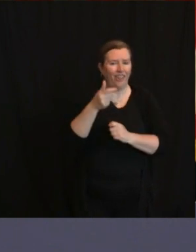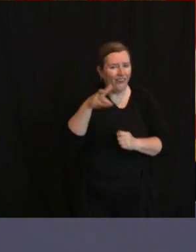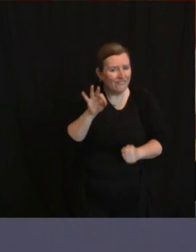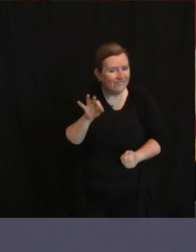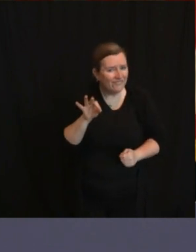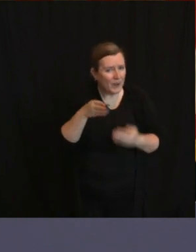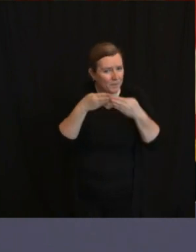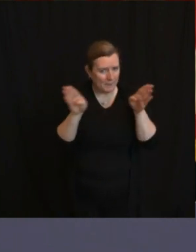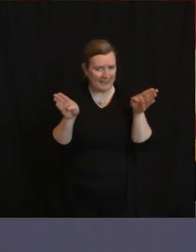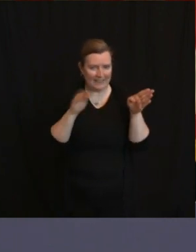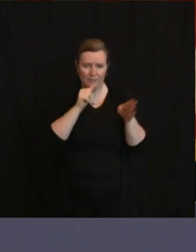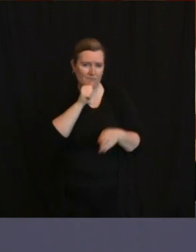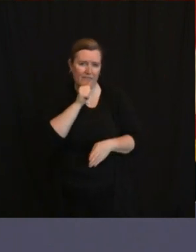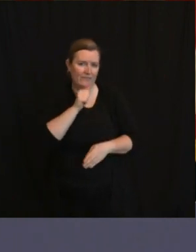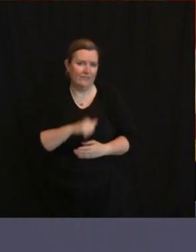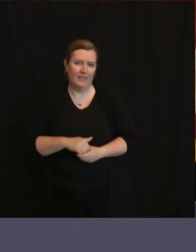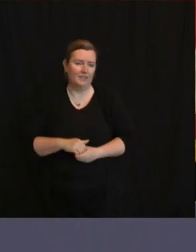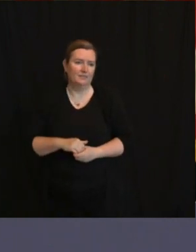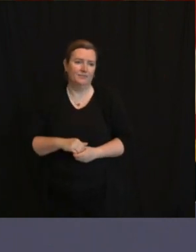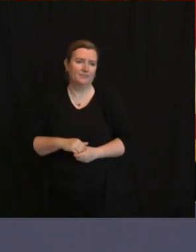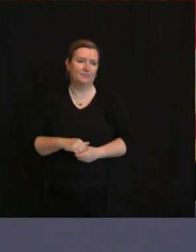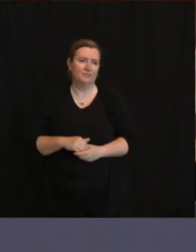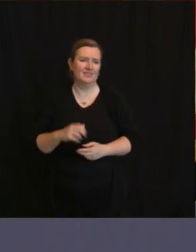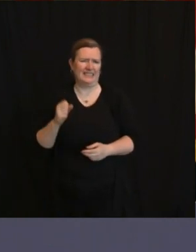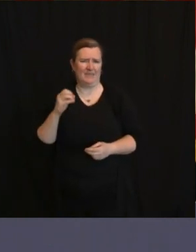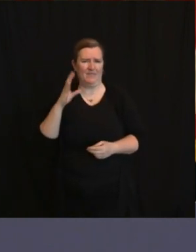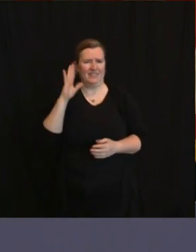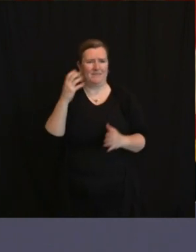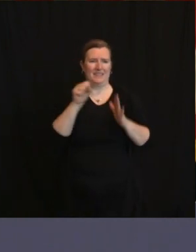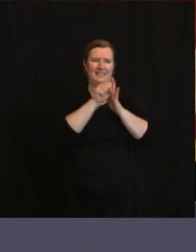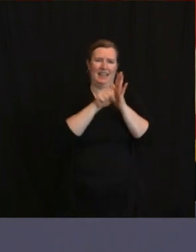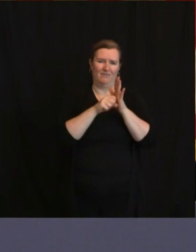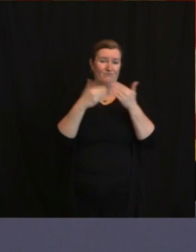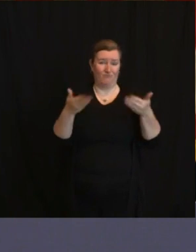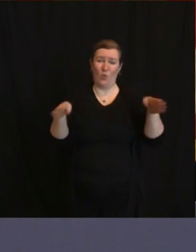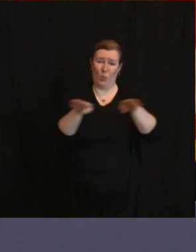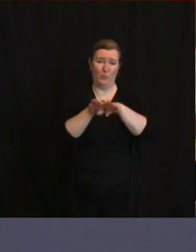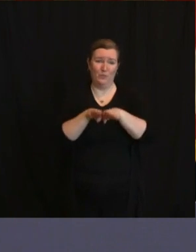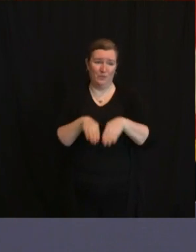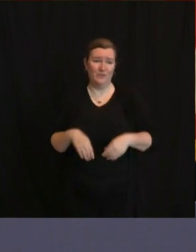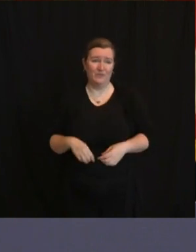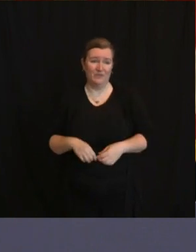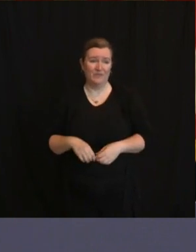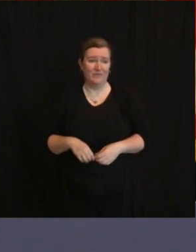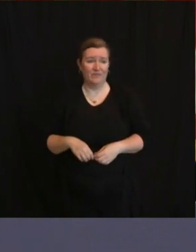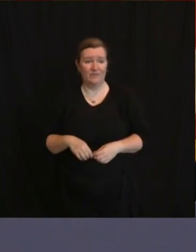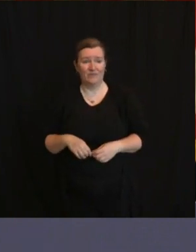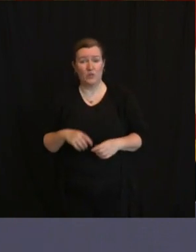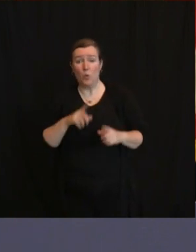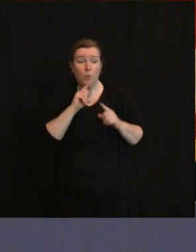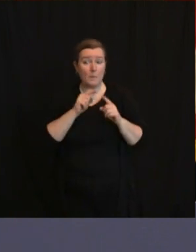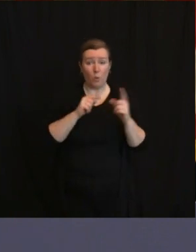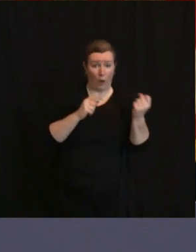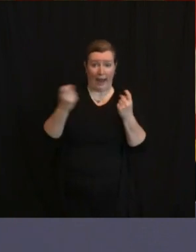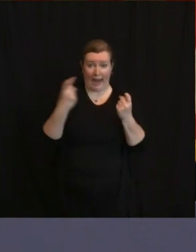IN NEW JERSEY, THE GOVERNOR CLOSED COUNTY PARKS A NUMBER OF COUNTY GOLF COURSES WHICH IS THE REASON THEY ARE CLOSED